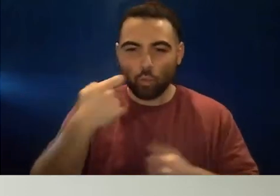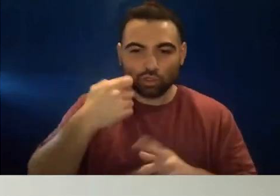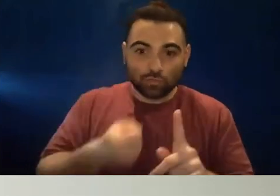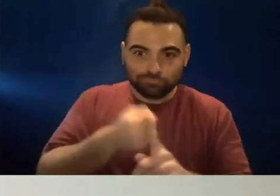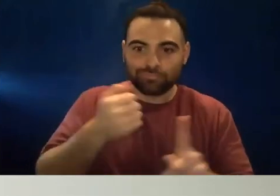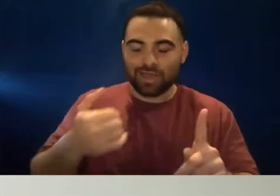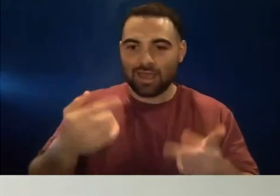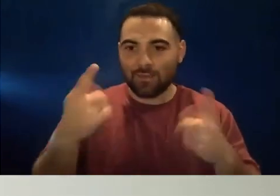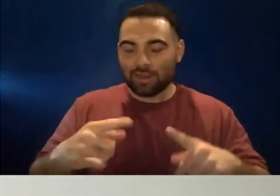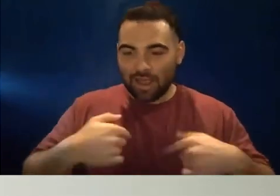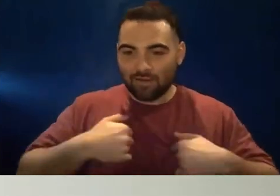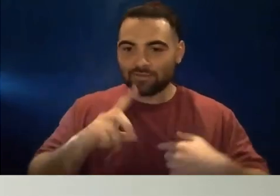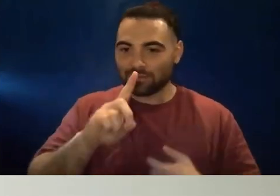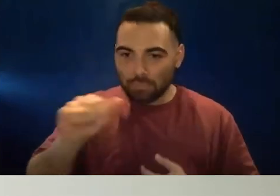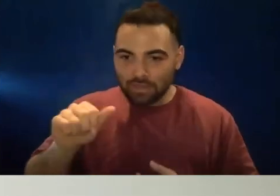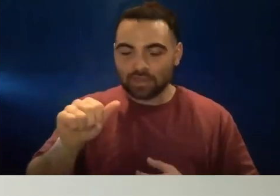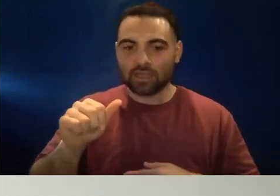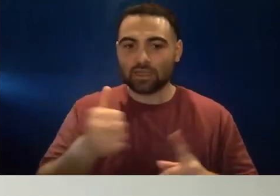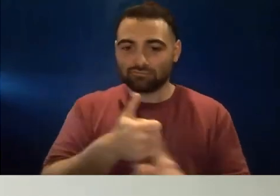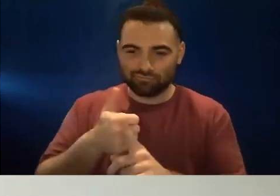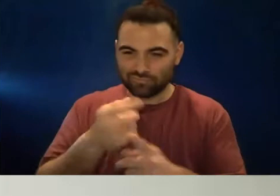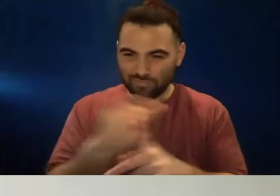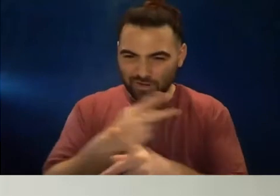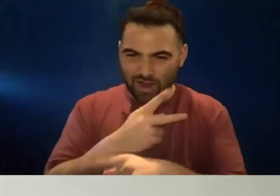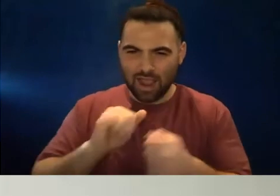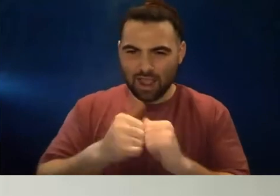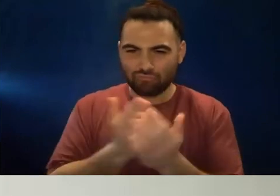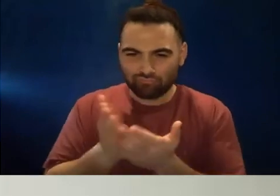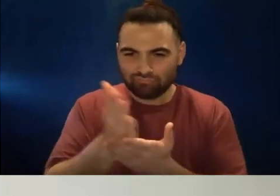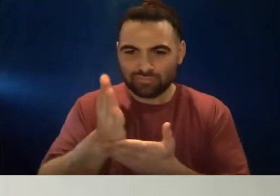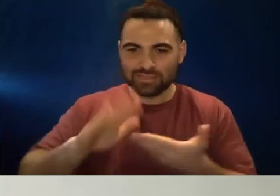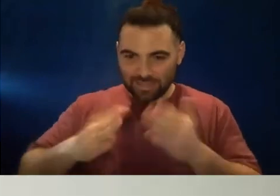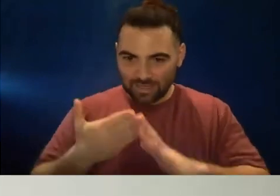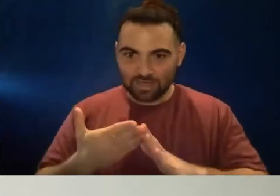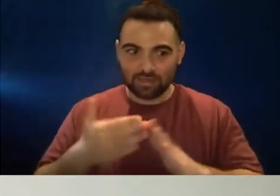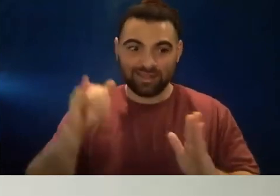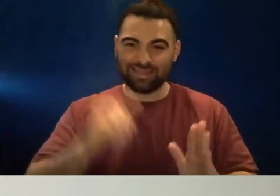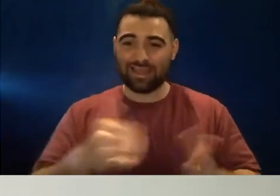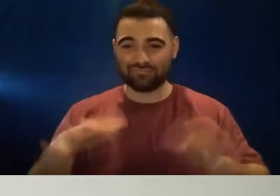And so that kind of spurred our club collaboration. And yeah, we ended up with so much footage